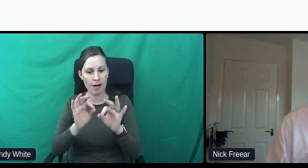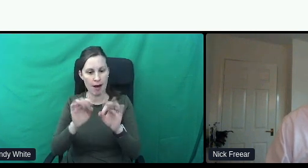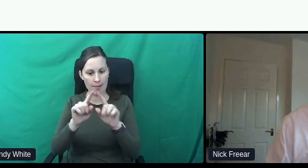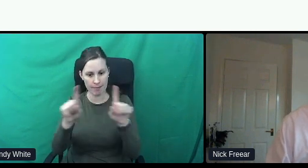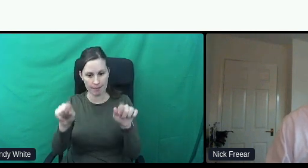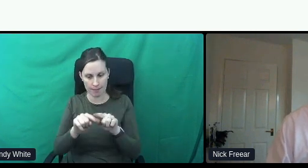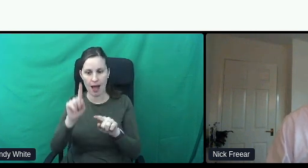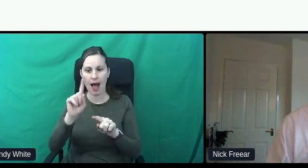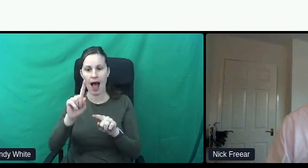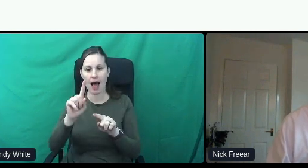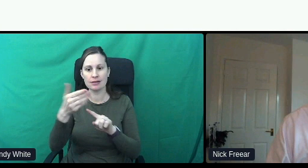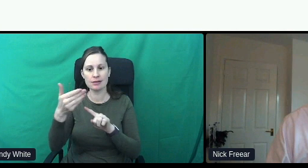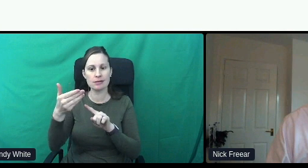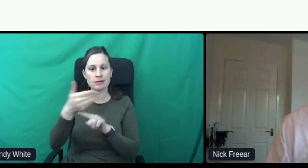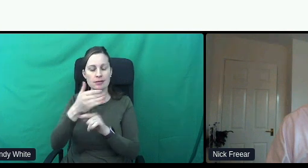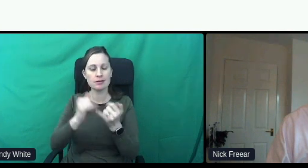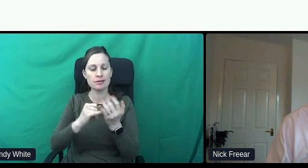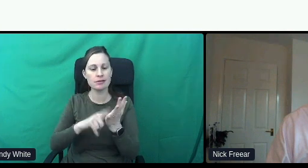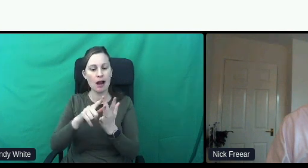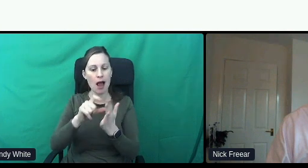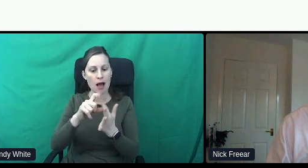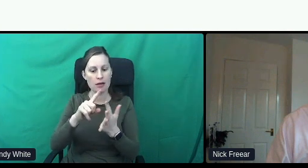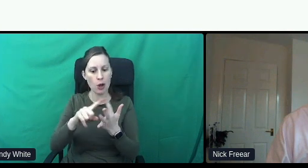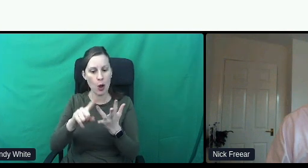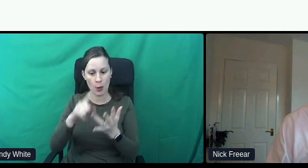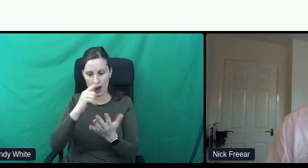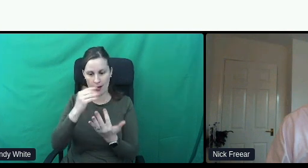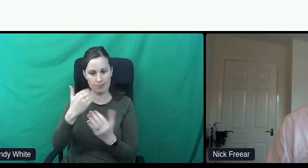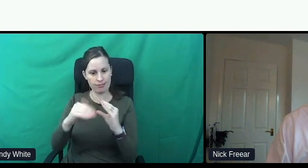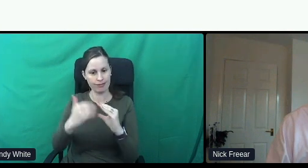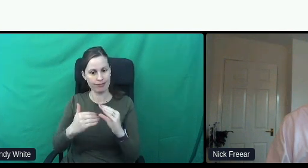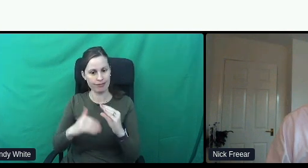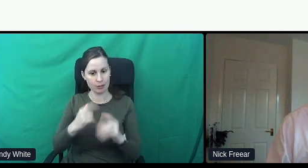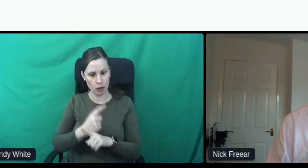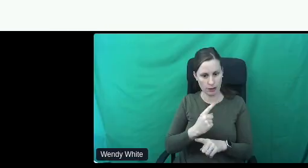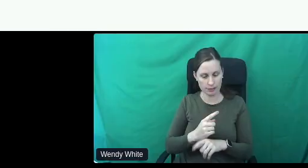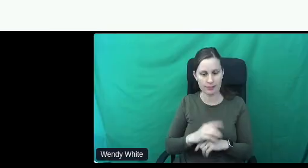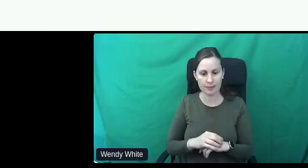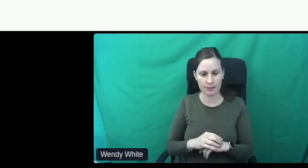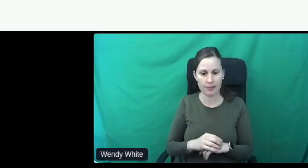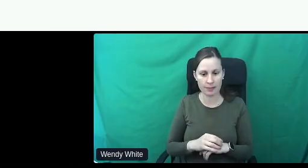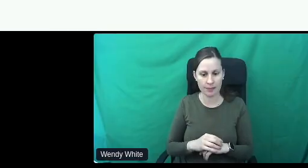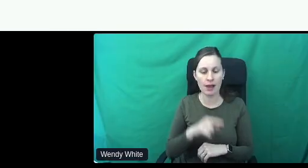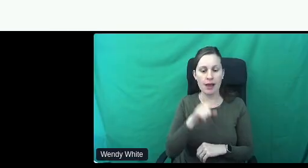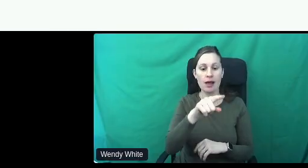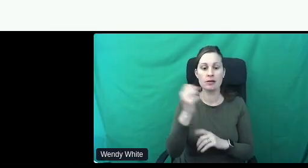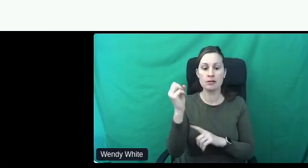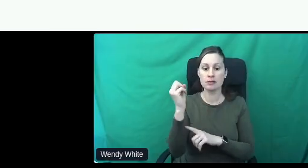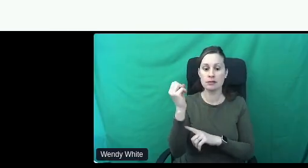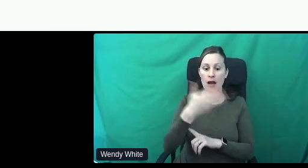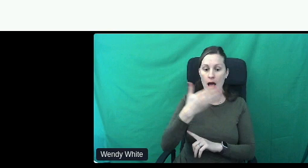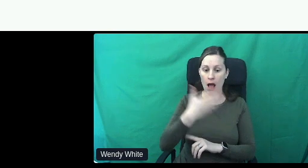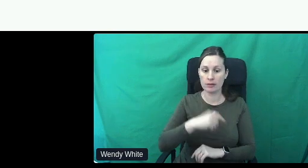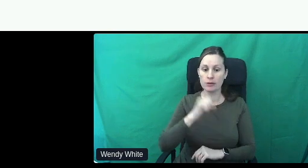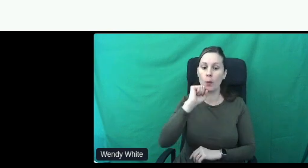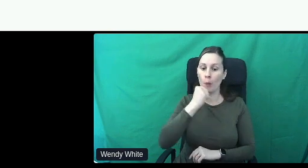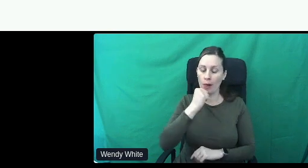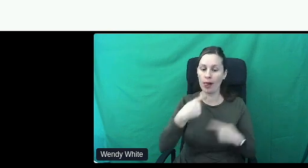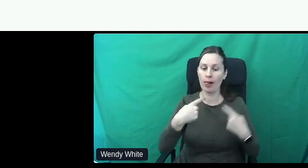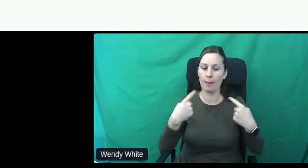The slides and recording of me will be made available after the session.